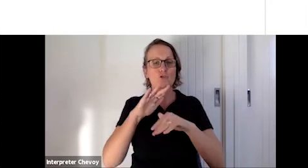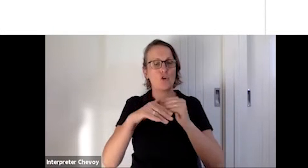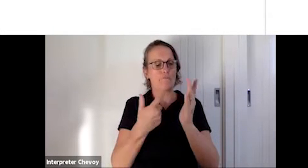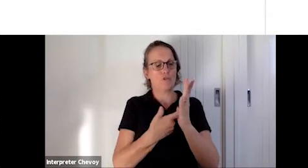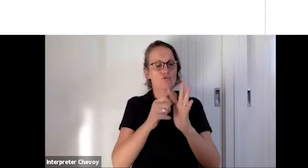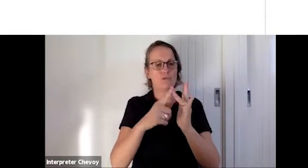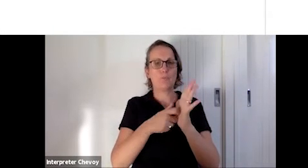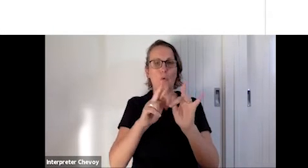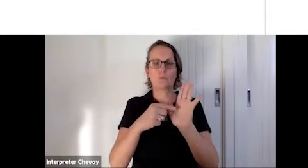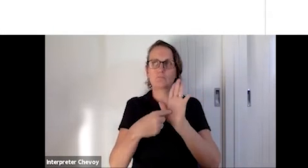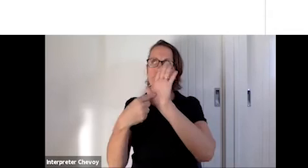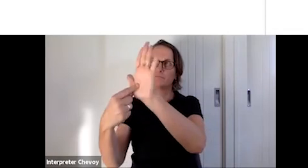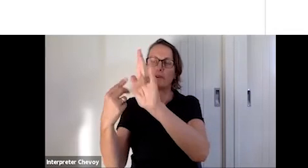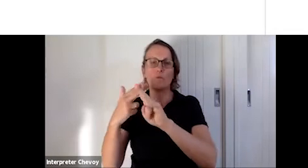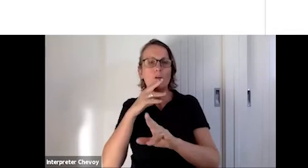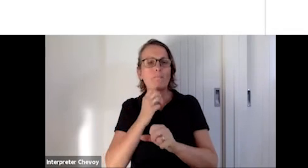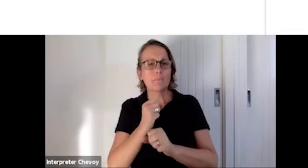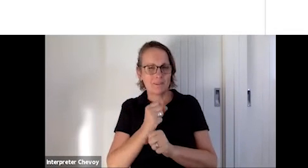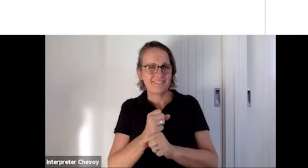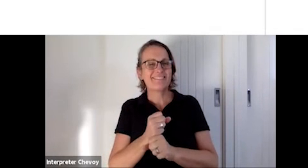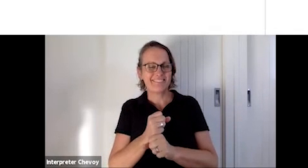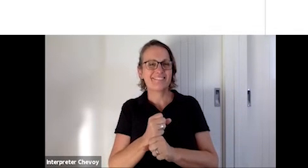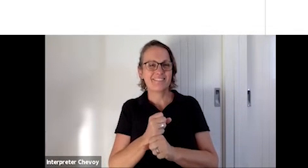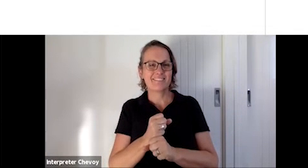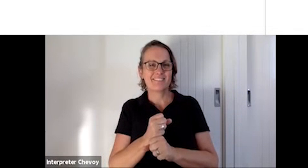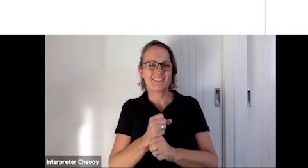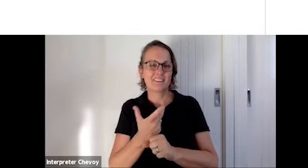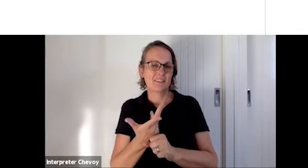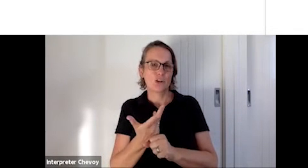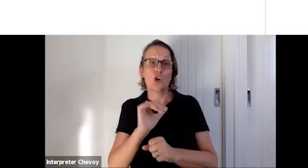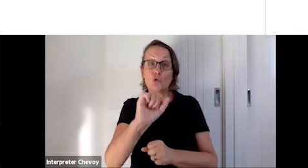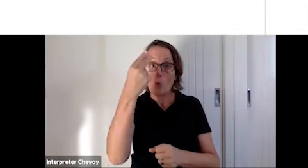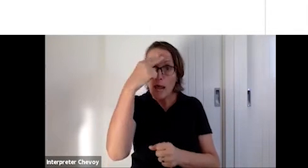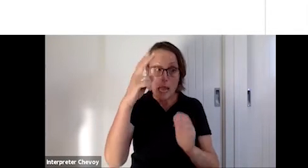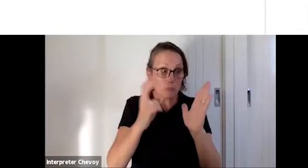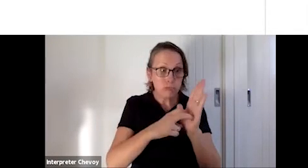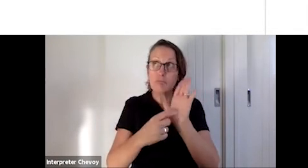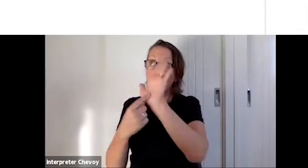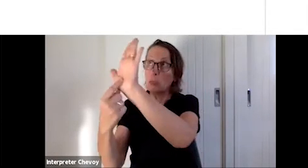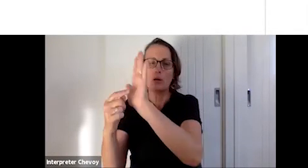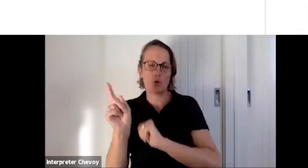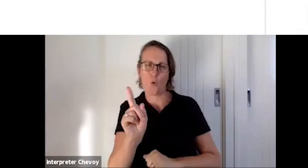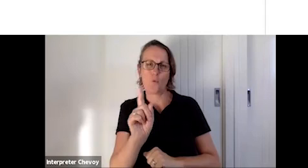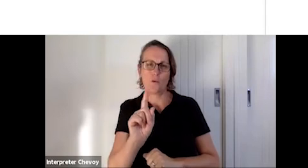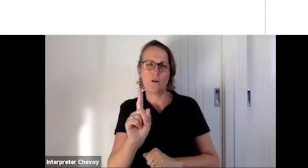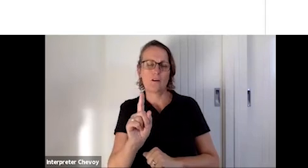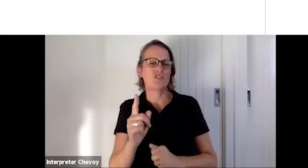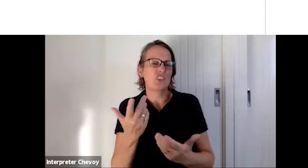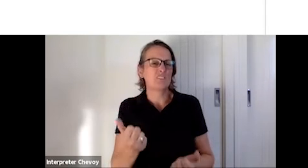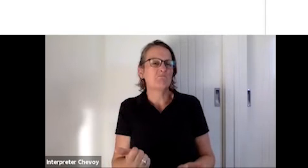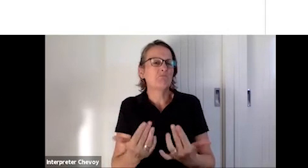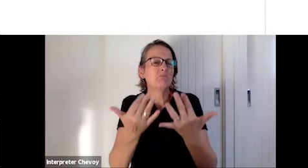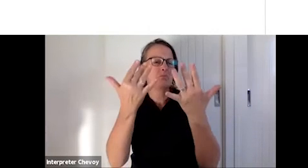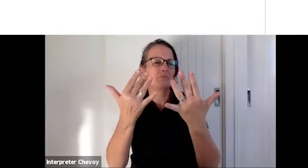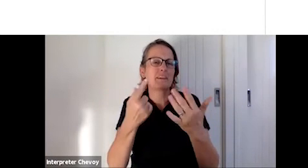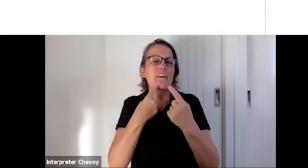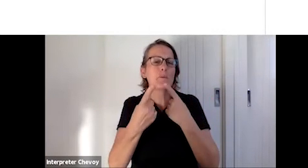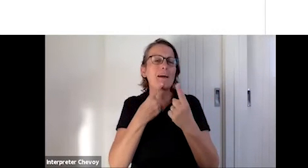to government. It's your name is not associated with this. It's so that we can we have